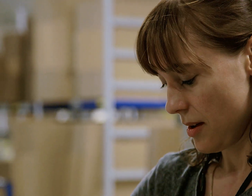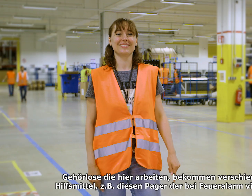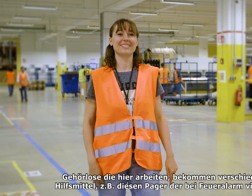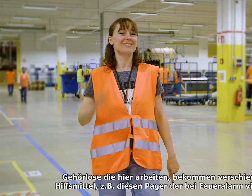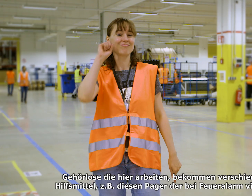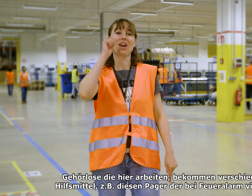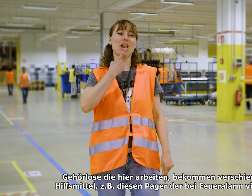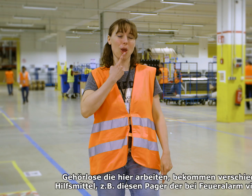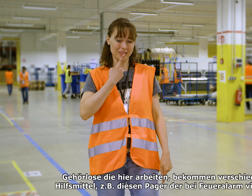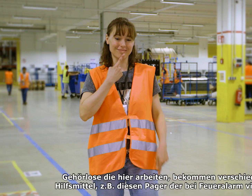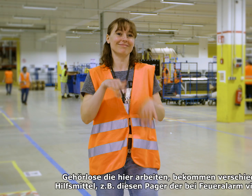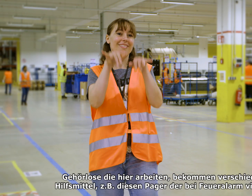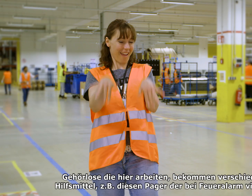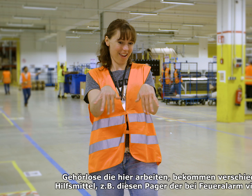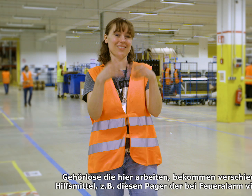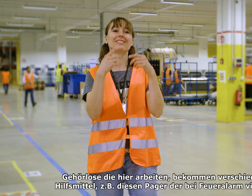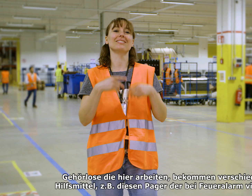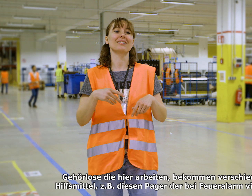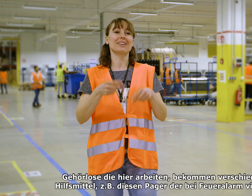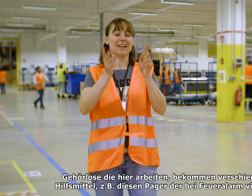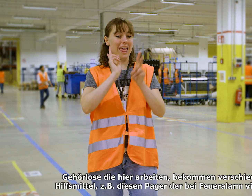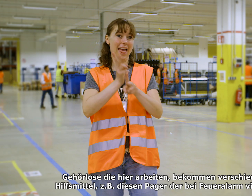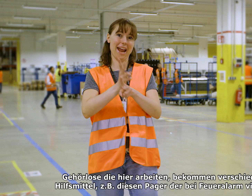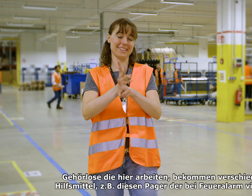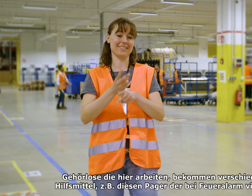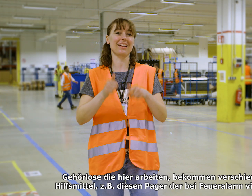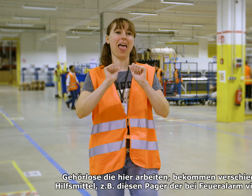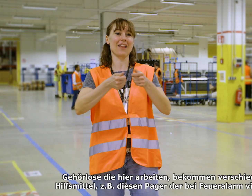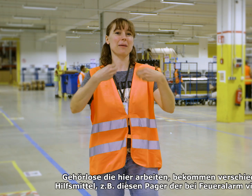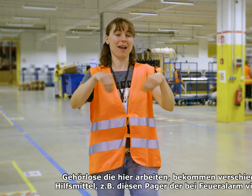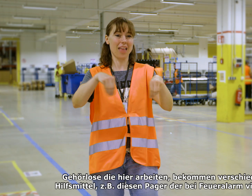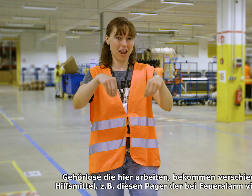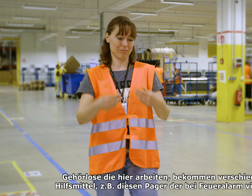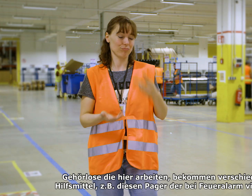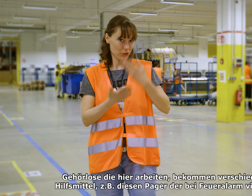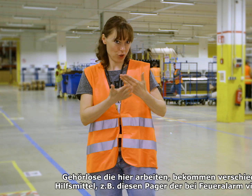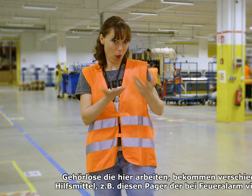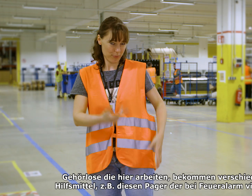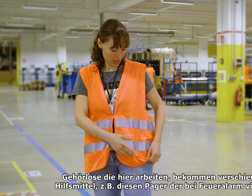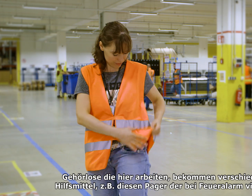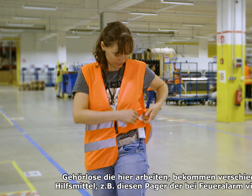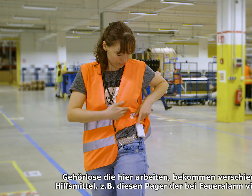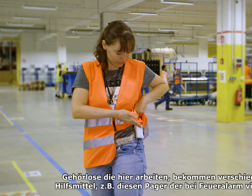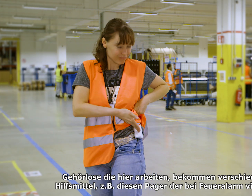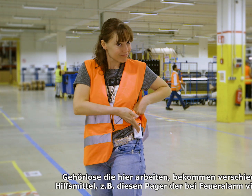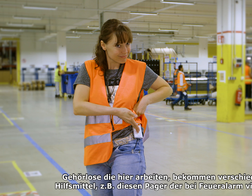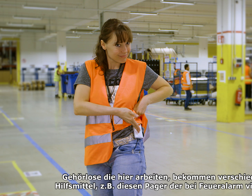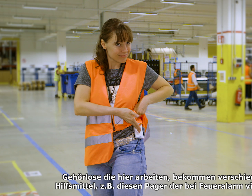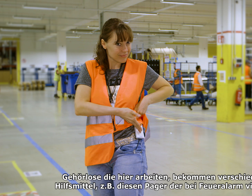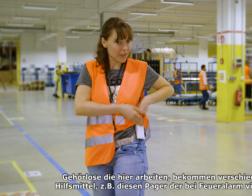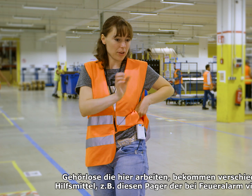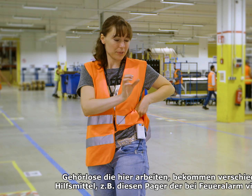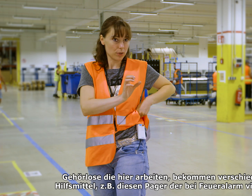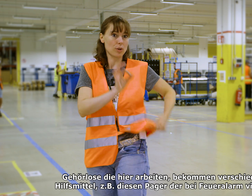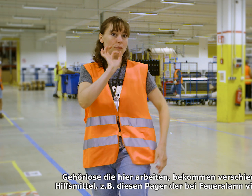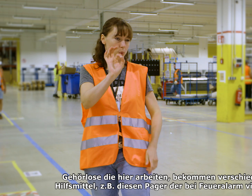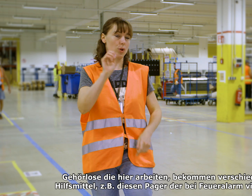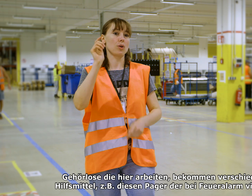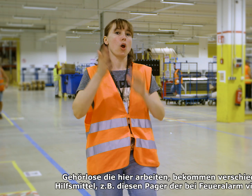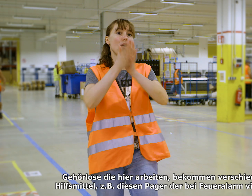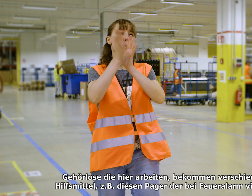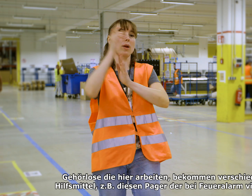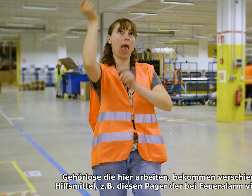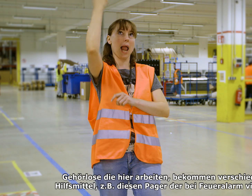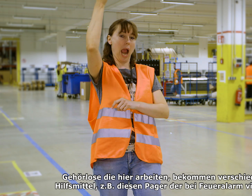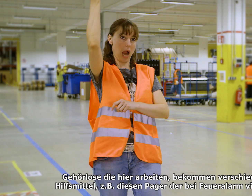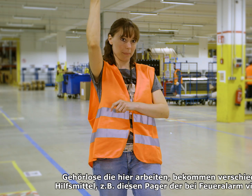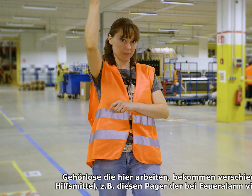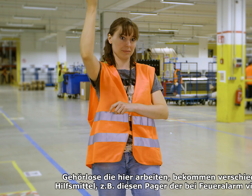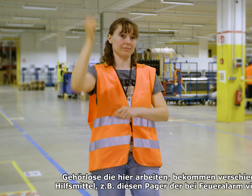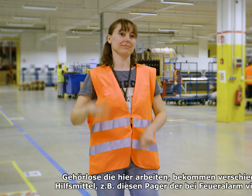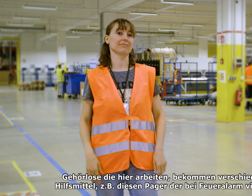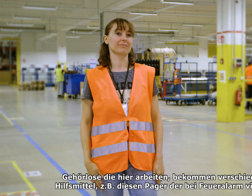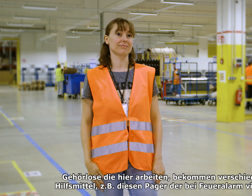Deaf people working here receive various aids, such as this pager that vibrates in case of fire alarm.